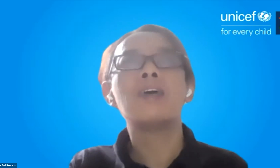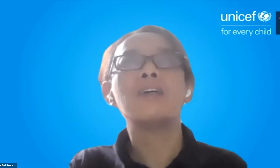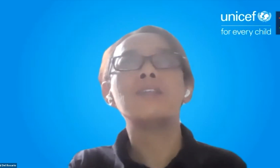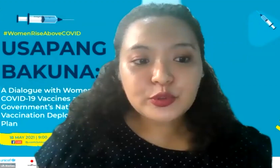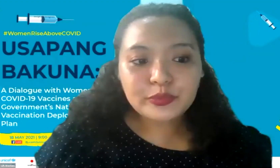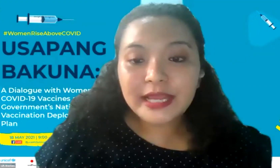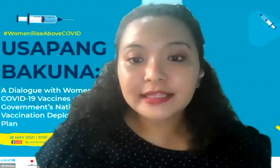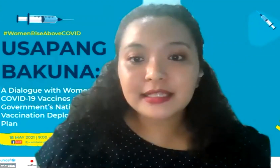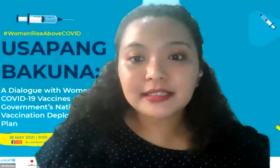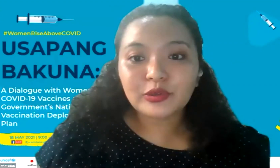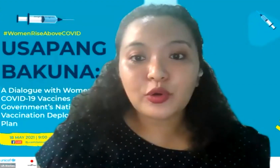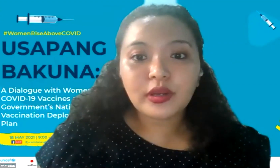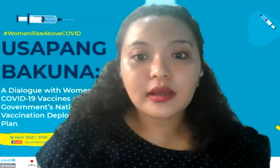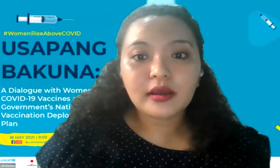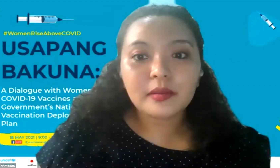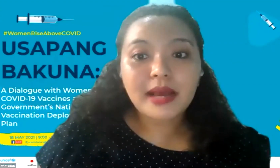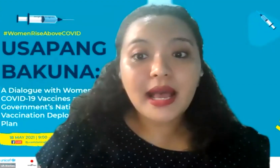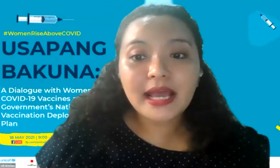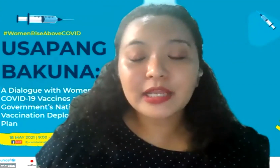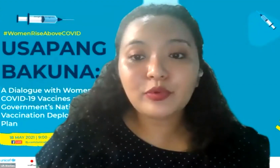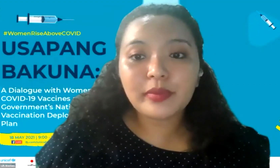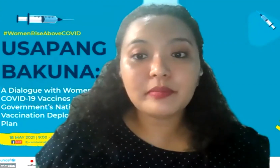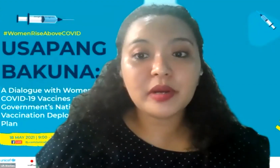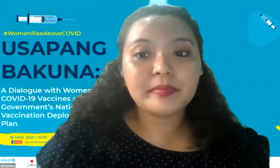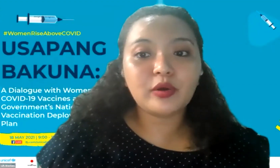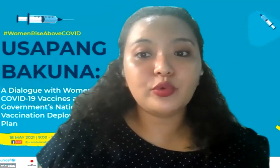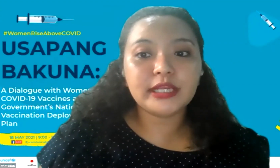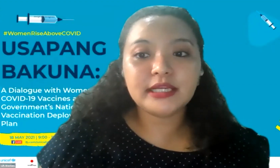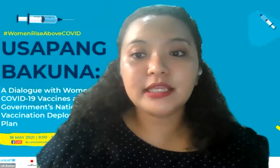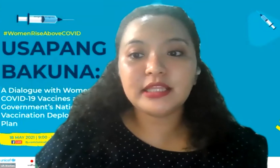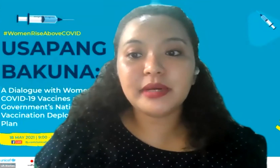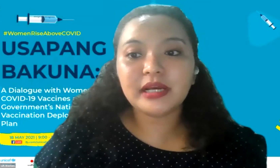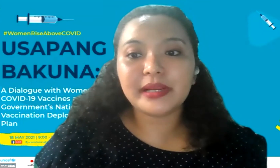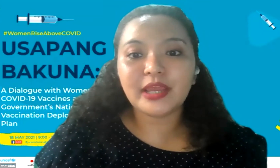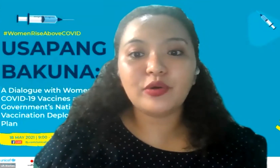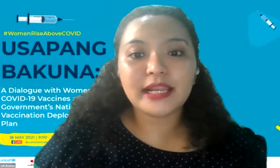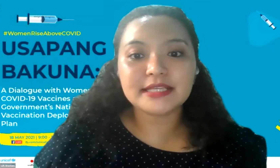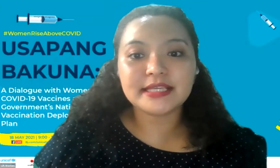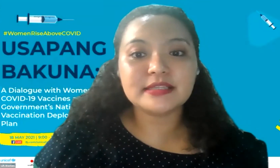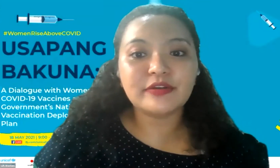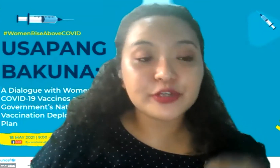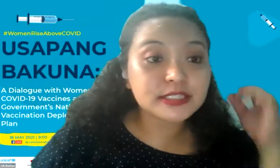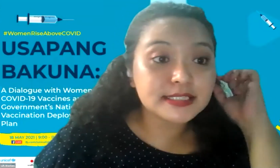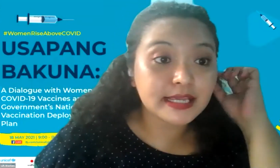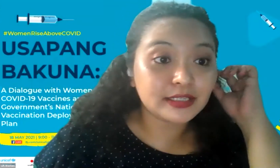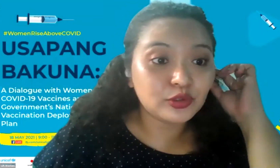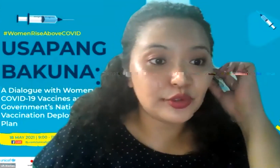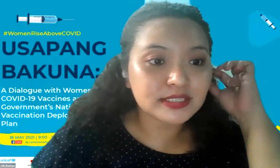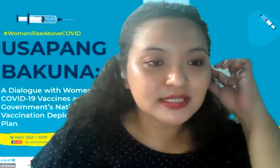Our next question: can we get different vaccines for the first and second dose?